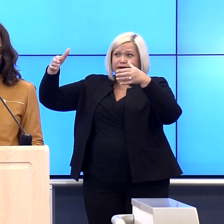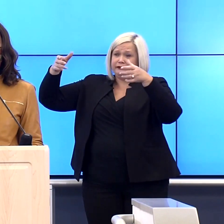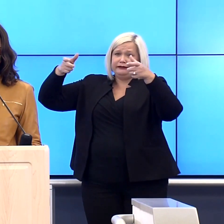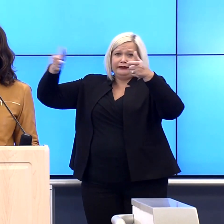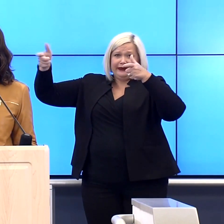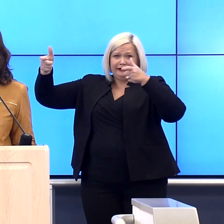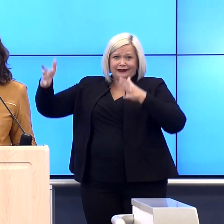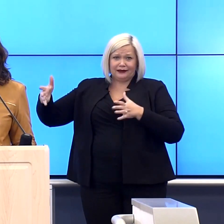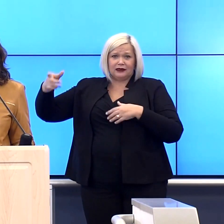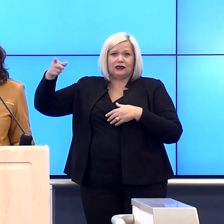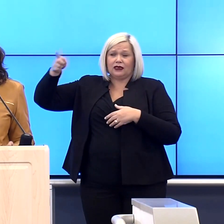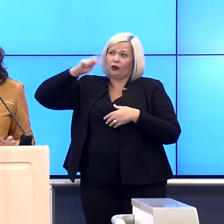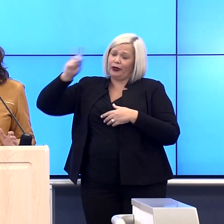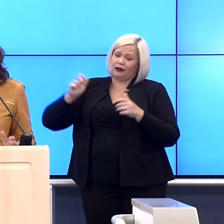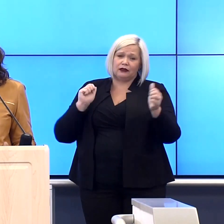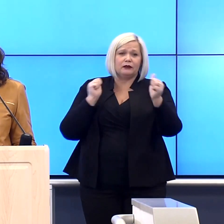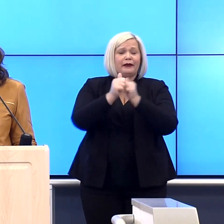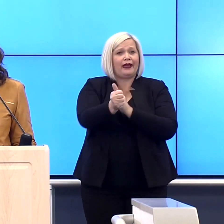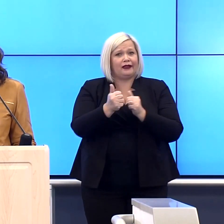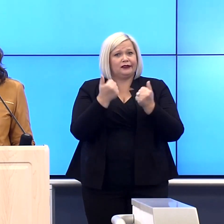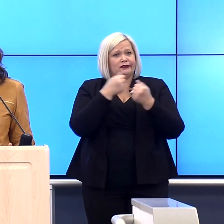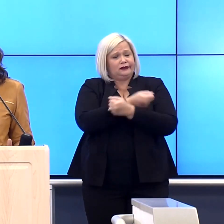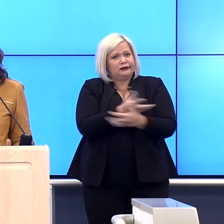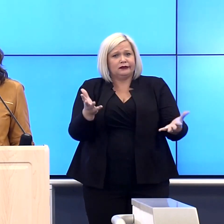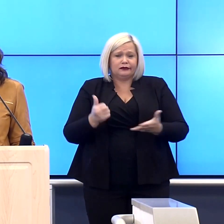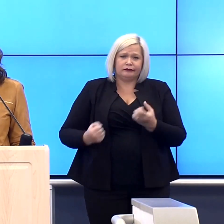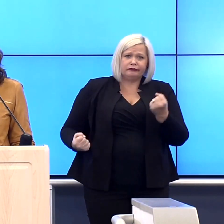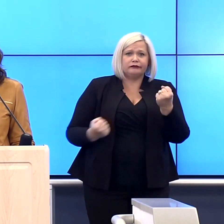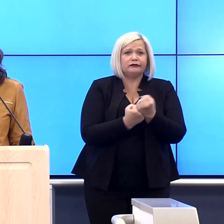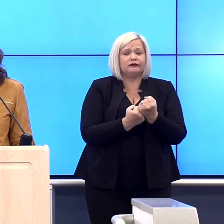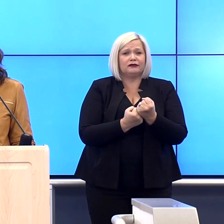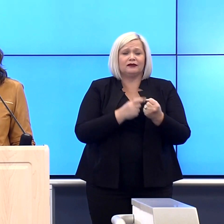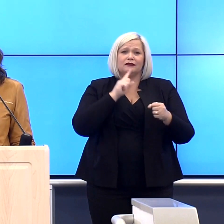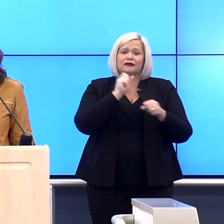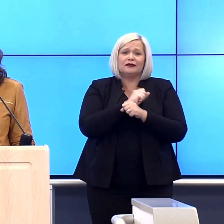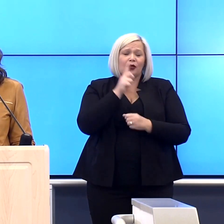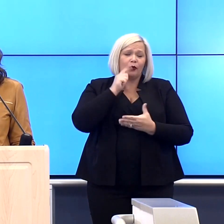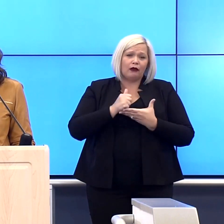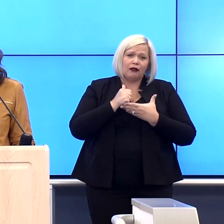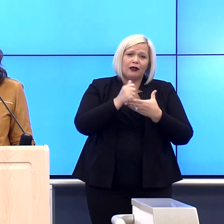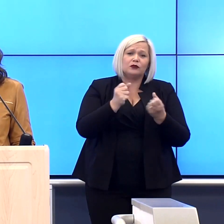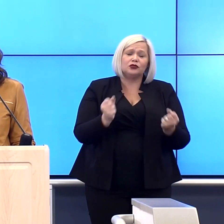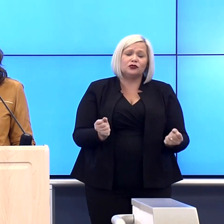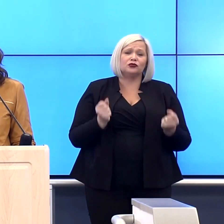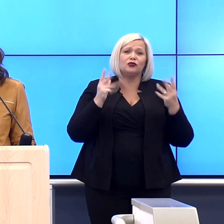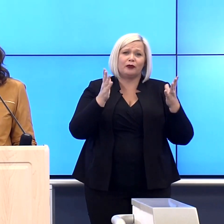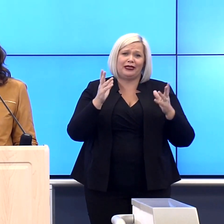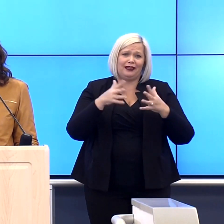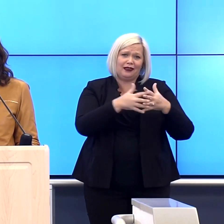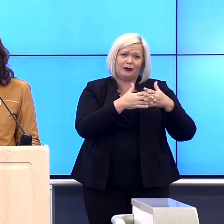ADMINISTRATION THAT THEY GET THIS OVER THE FINISH LINE. THIS OVER THE FINISH LINE. AND I THINK THIS WOULD BE AND I THINK THIS WOULD BE MEANINGFUL TO SO MANY AMERICANS